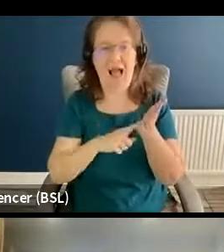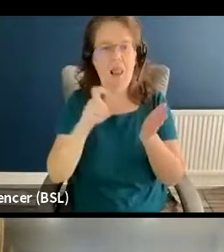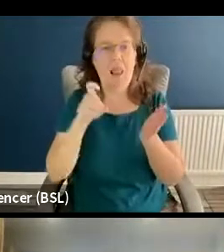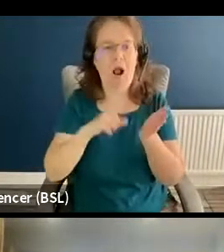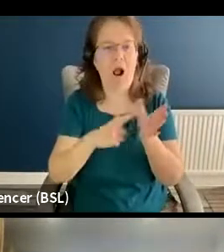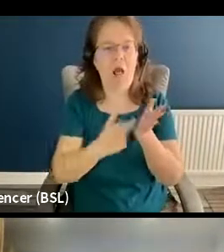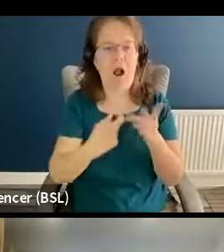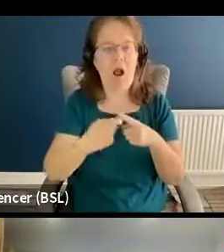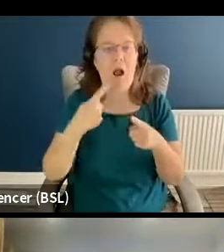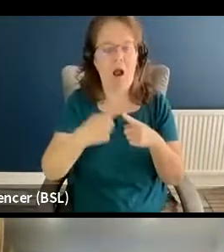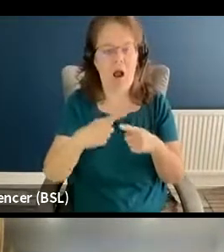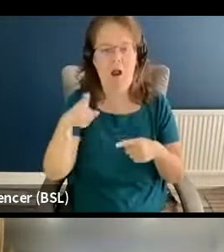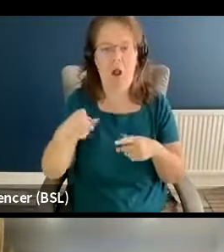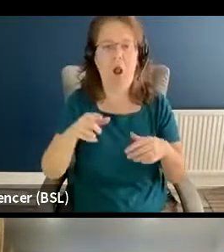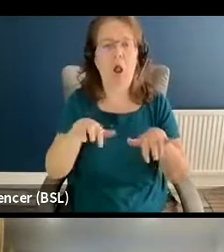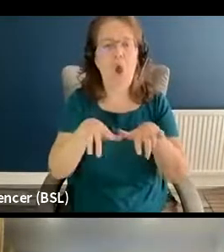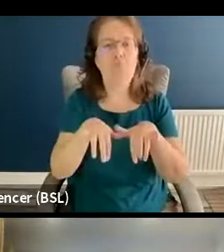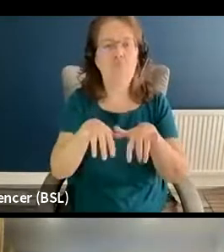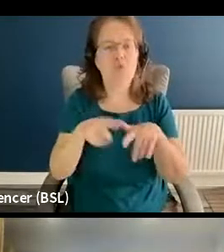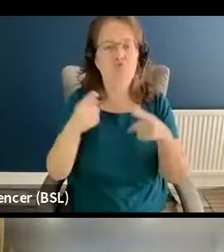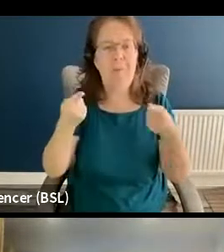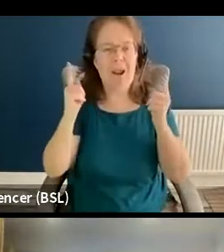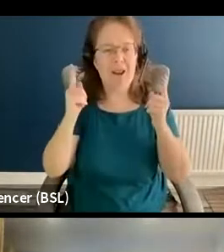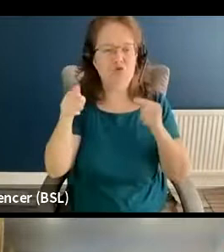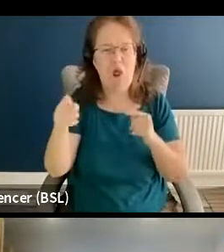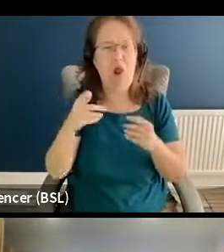He's a program manager at Microsoft. He was a program manager at Microsoft